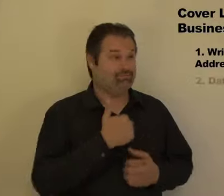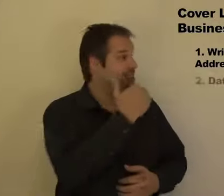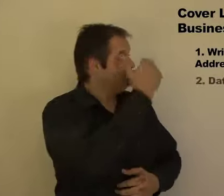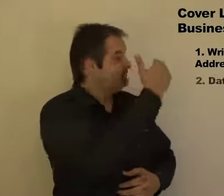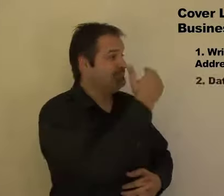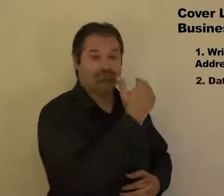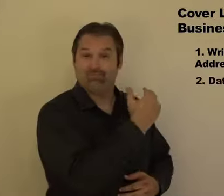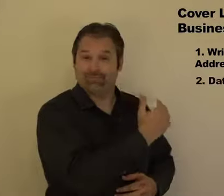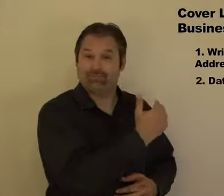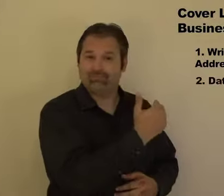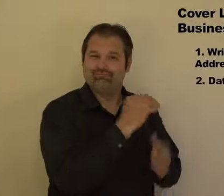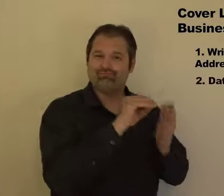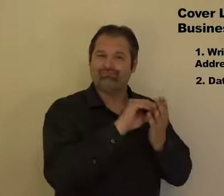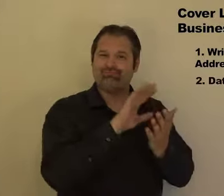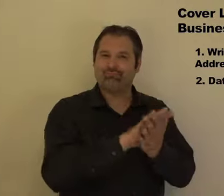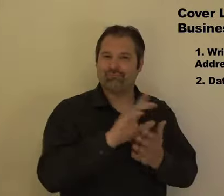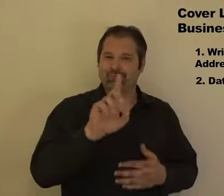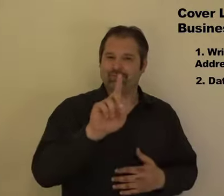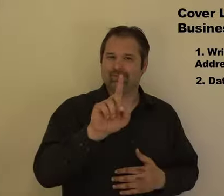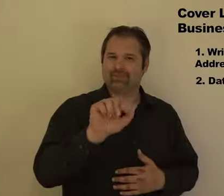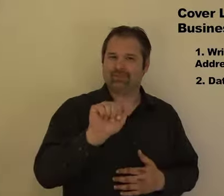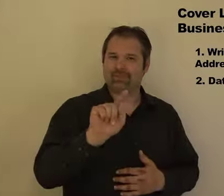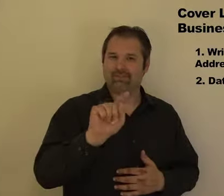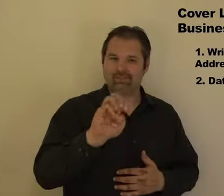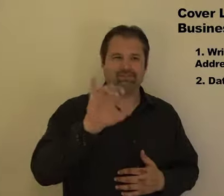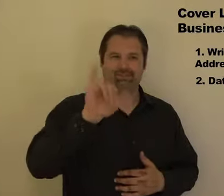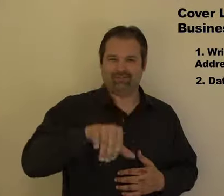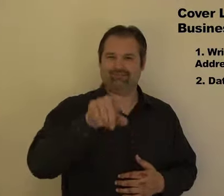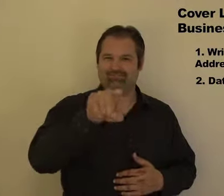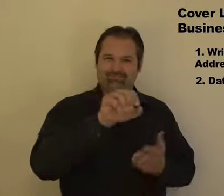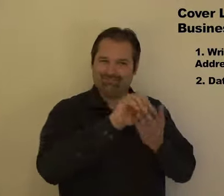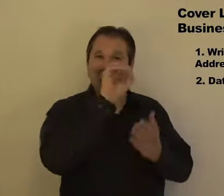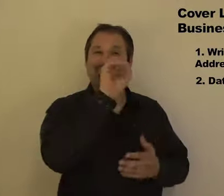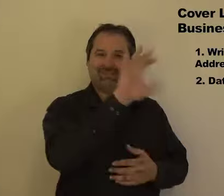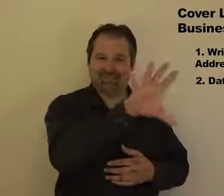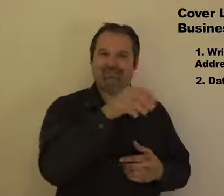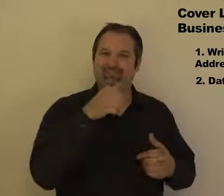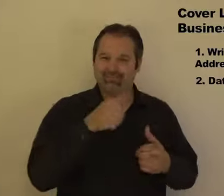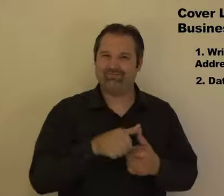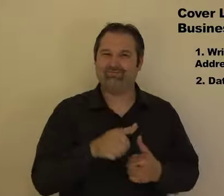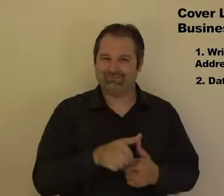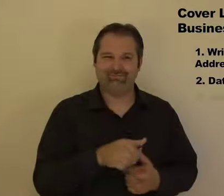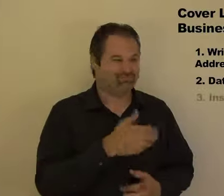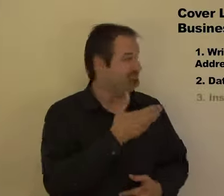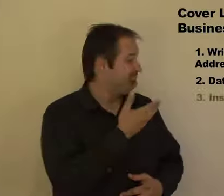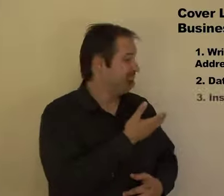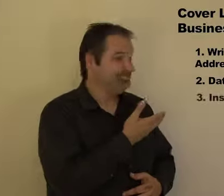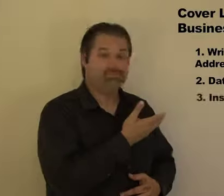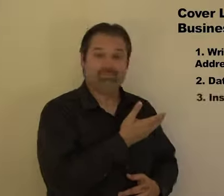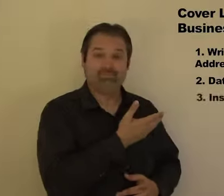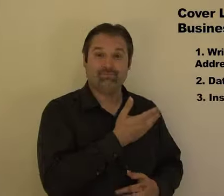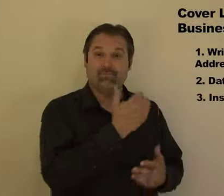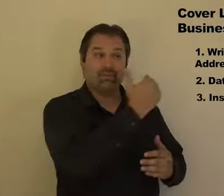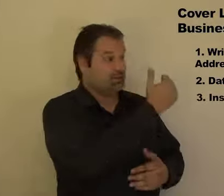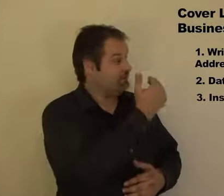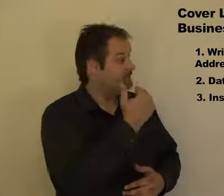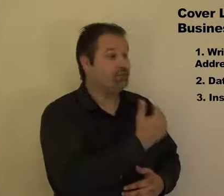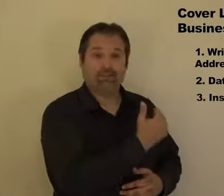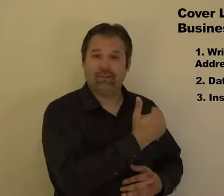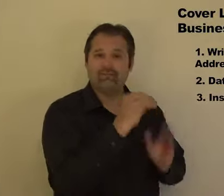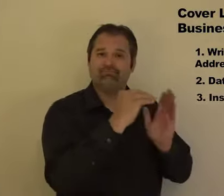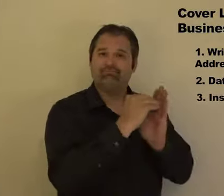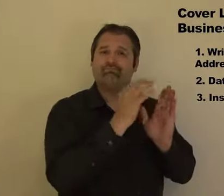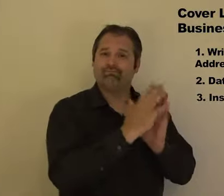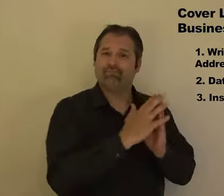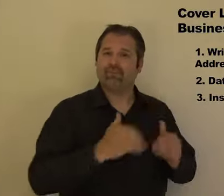are sending the cover letter; address, this is the address where you will be applying for